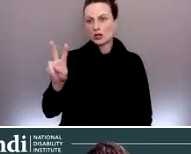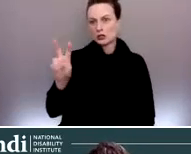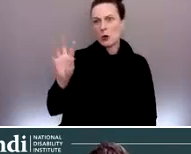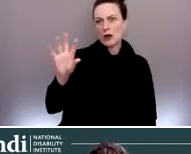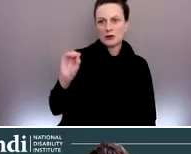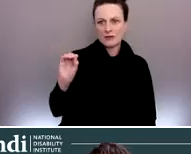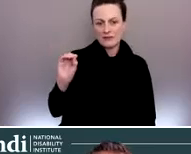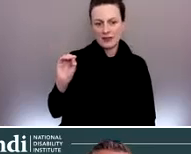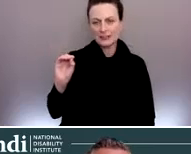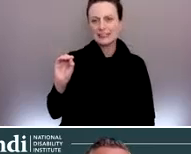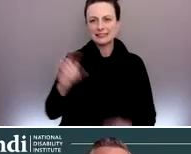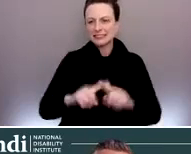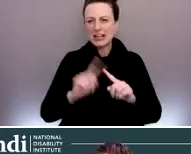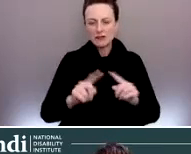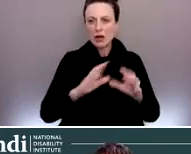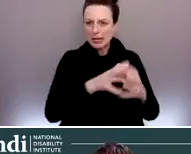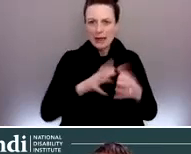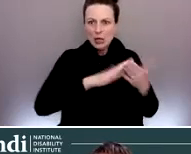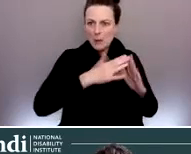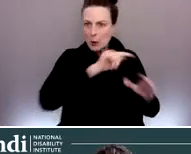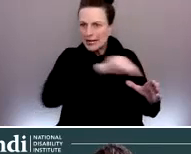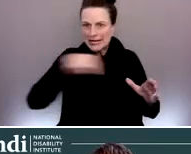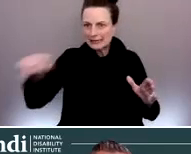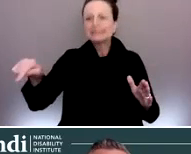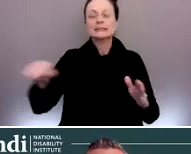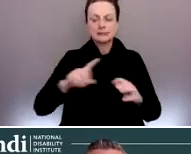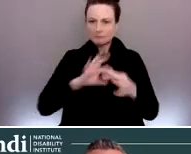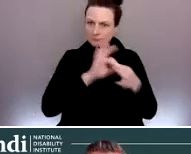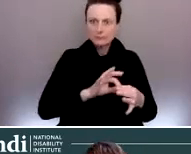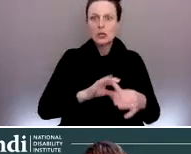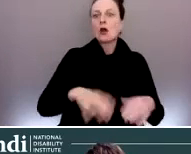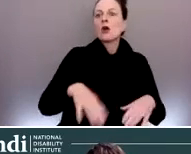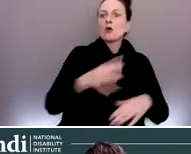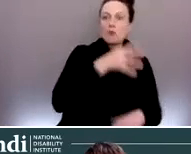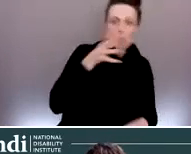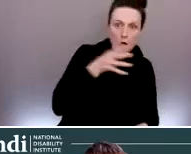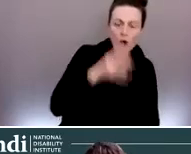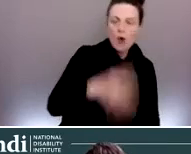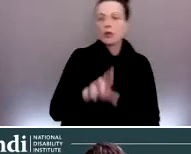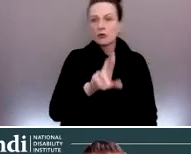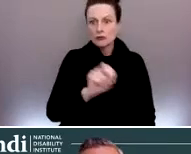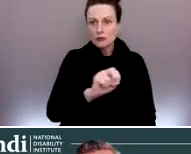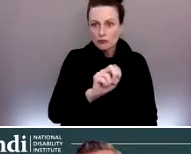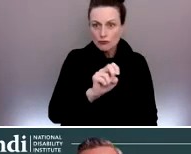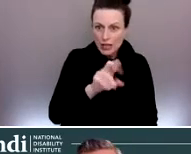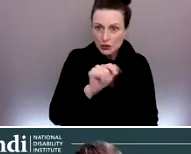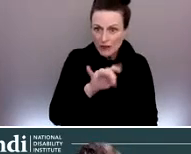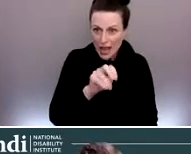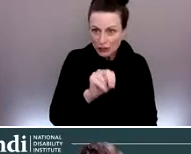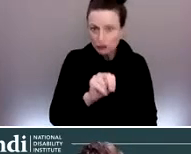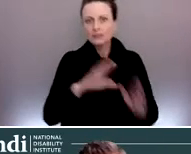Native communities, spanning rural, reservation, urban, and village settings across the country.